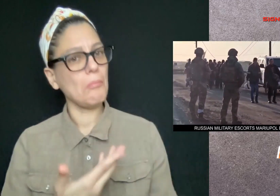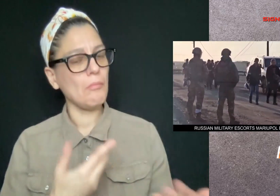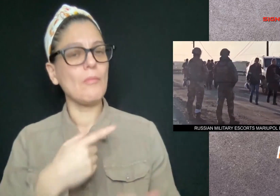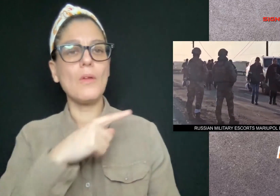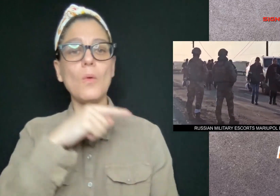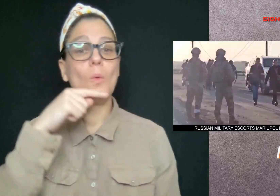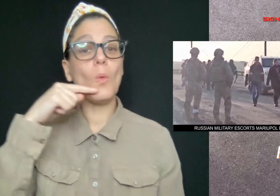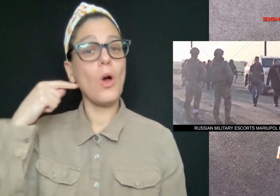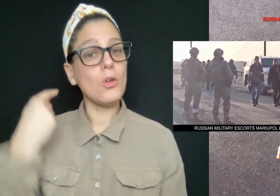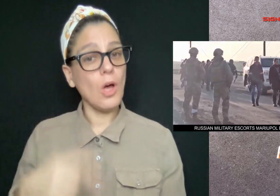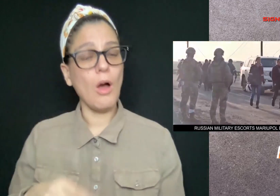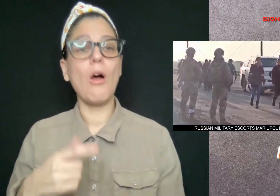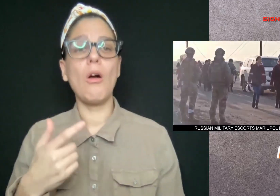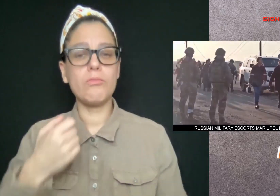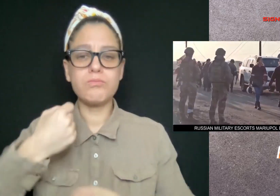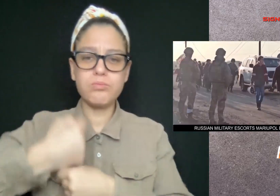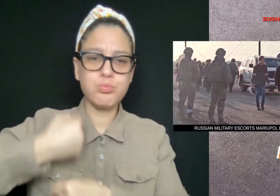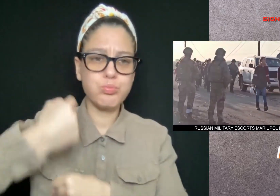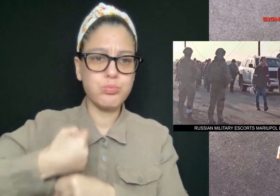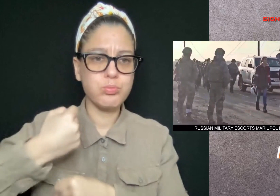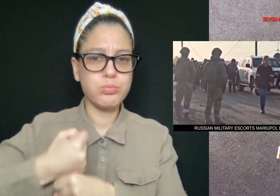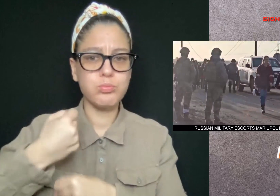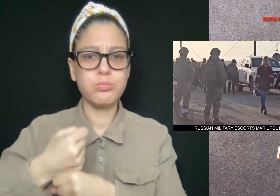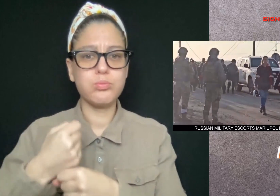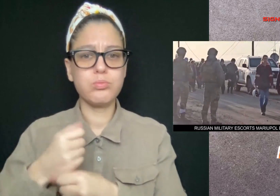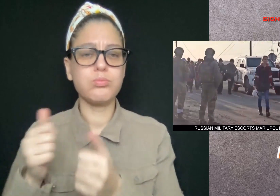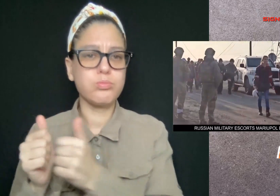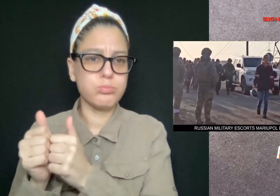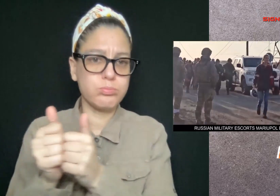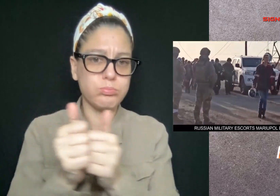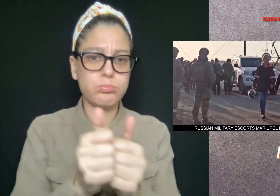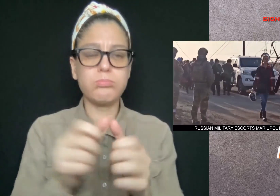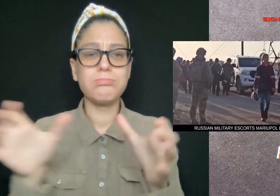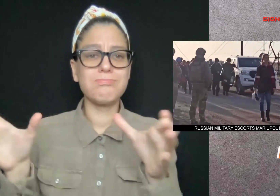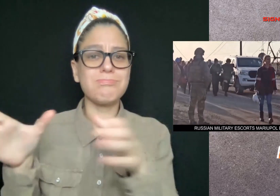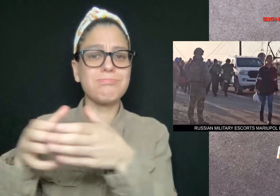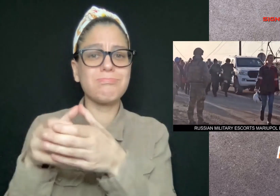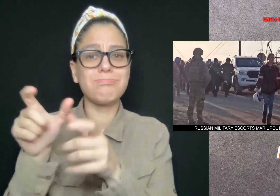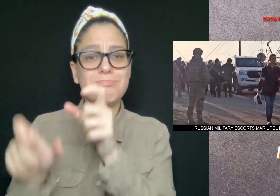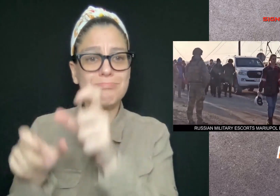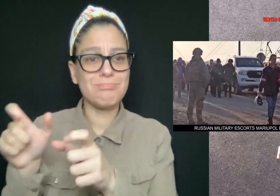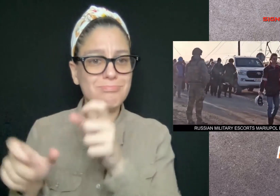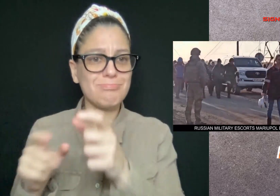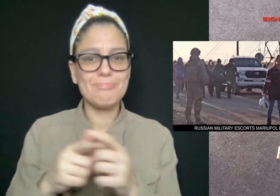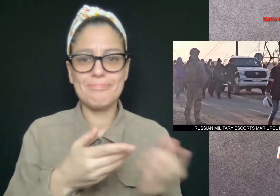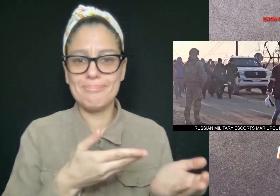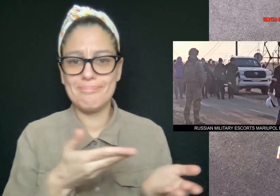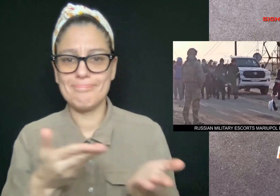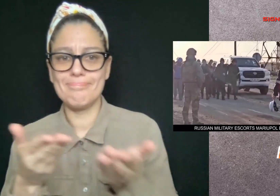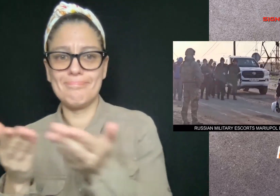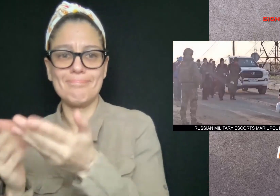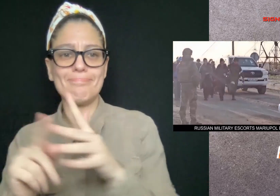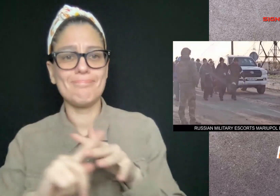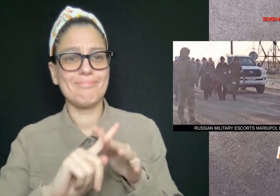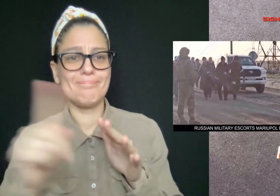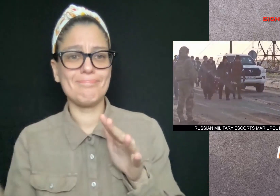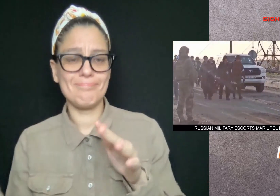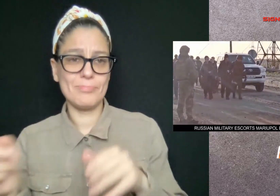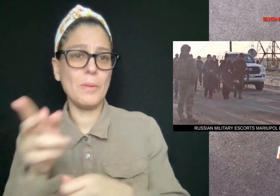telegram program showing Russia working with civilians to evacuate in Mariupol